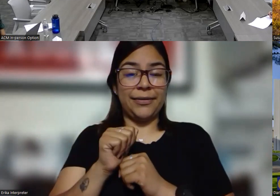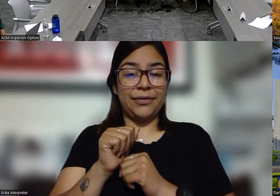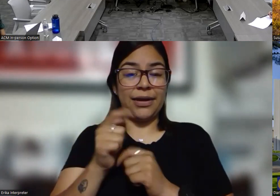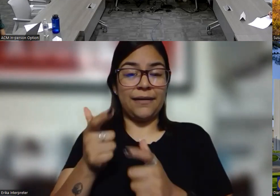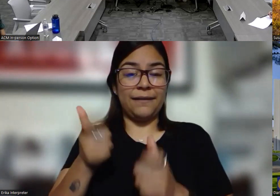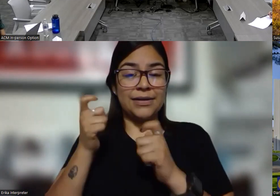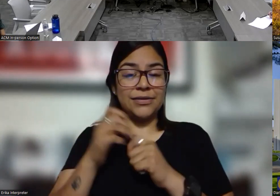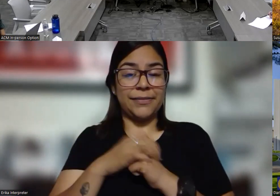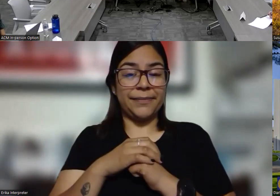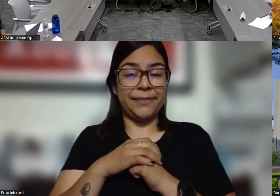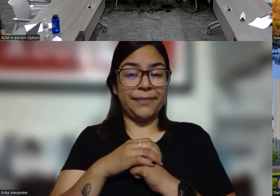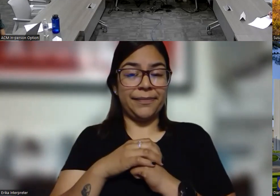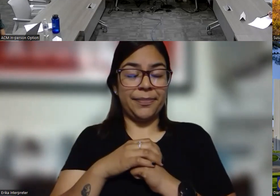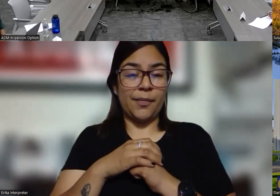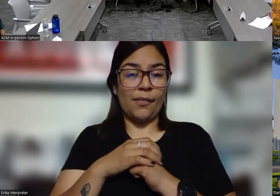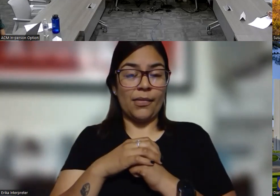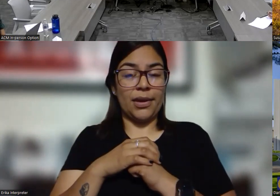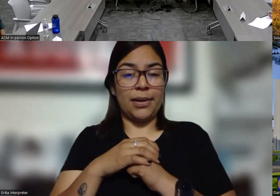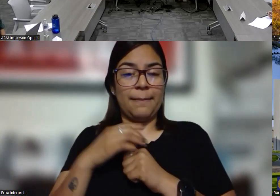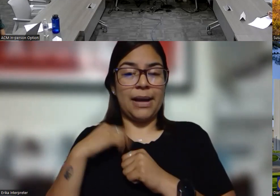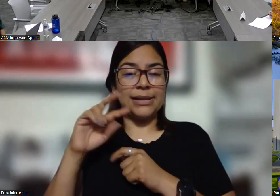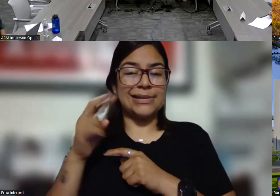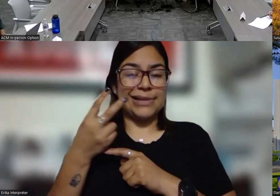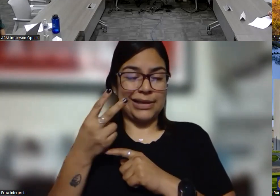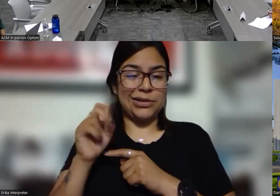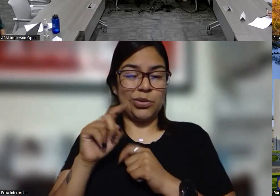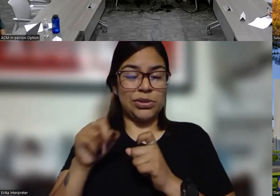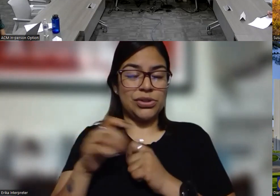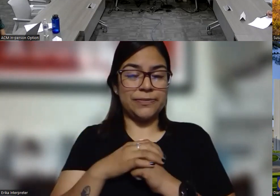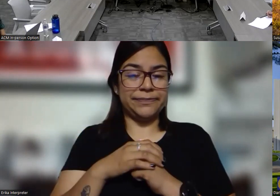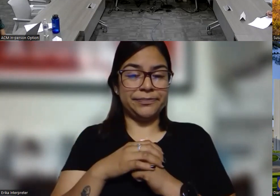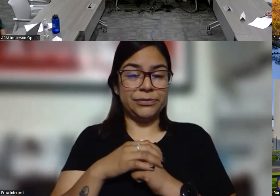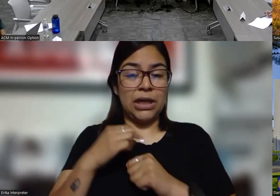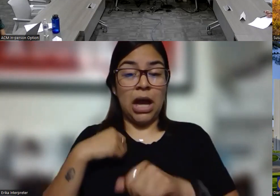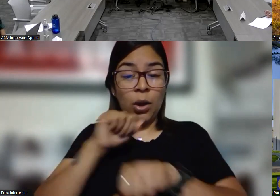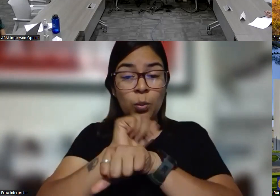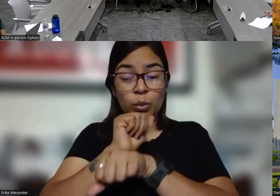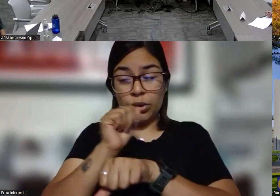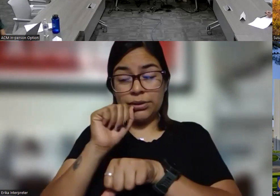will and then my second question as you know I I I work at San Francisco State University and